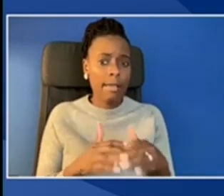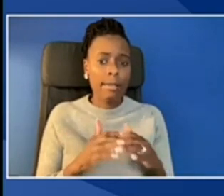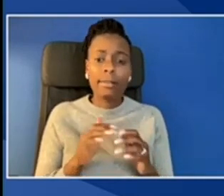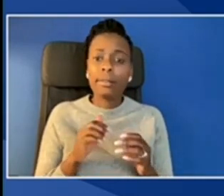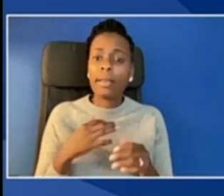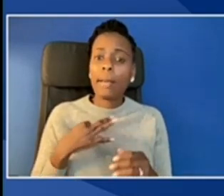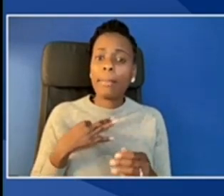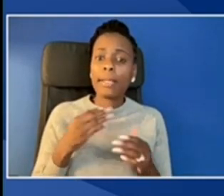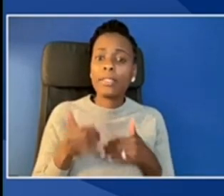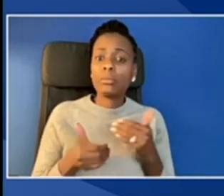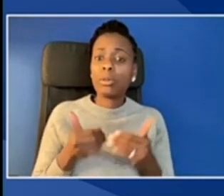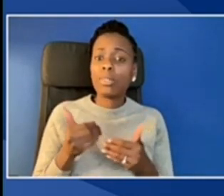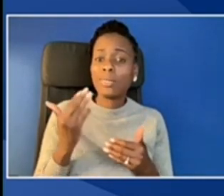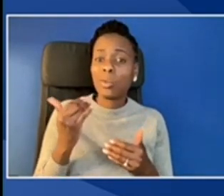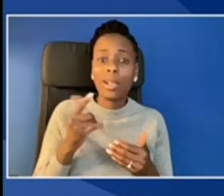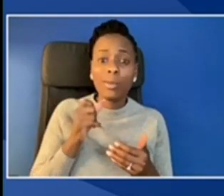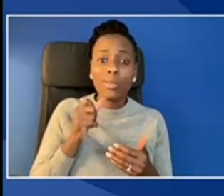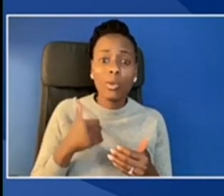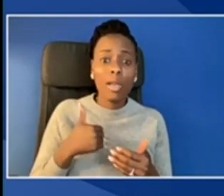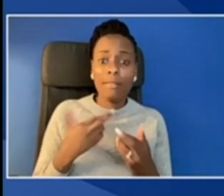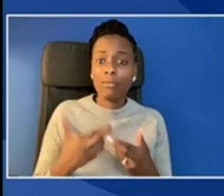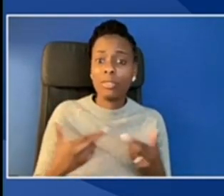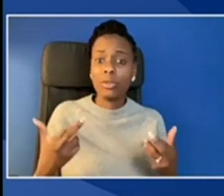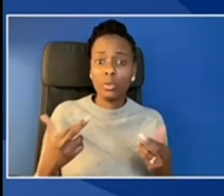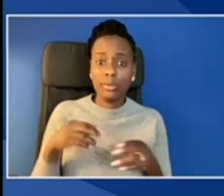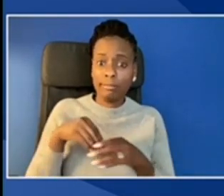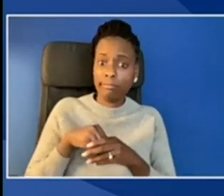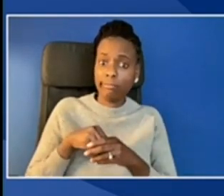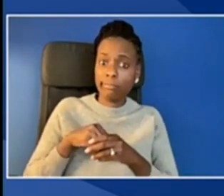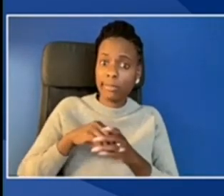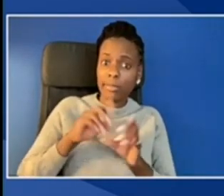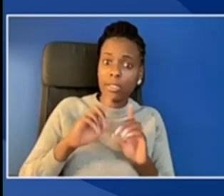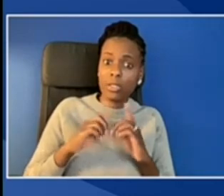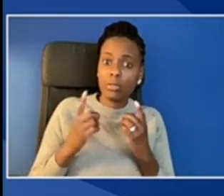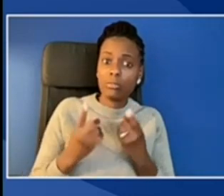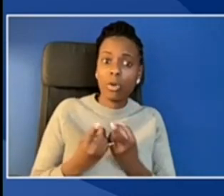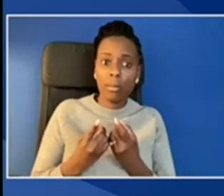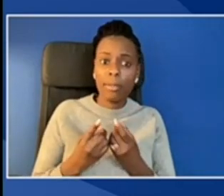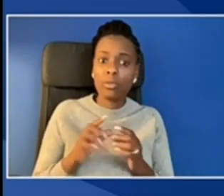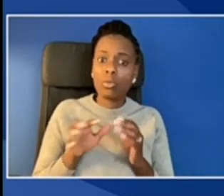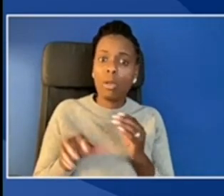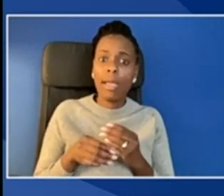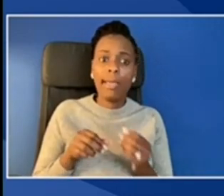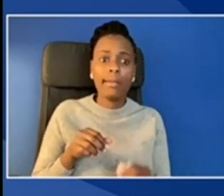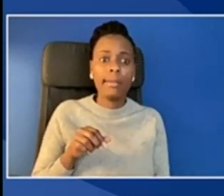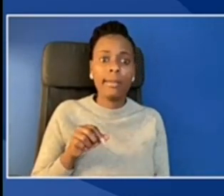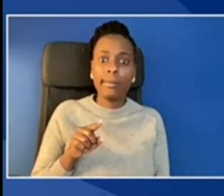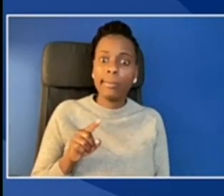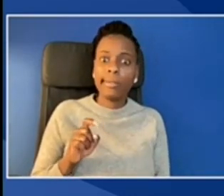do not have the resources to have, you know, hundreds or thousands of additional staff to do any paperwork received.